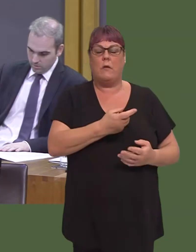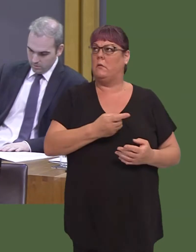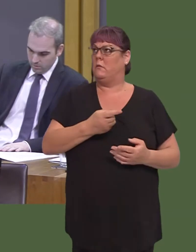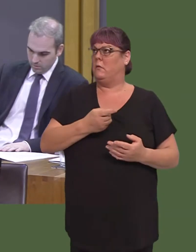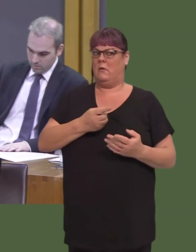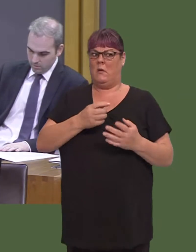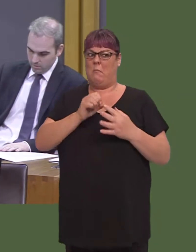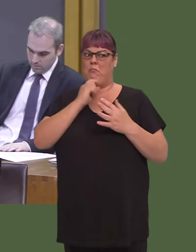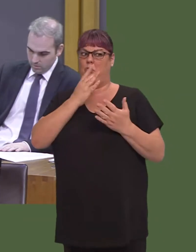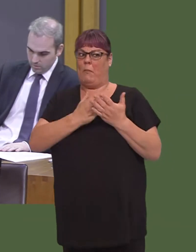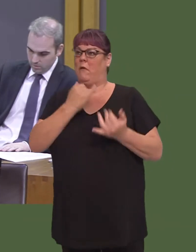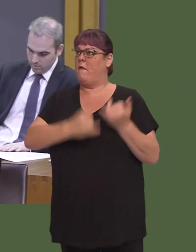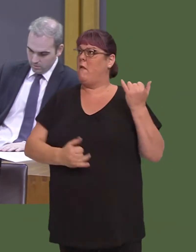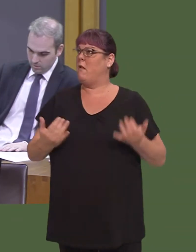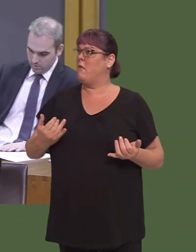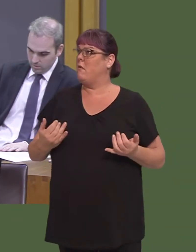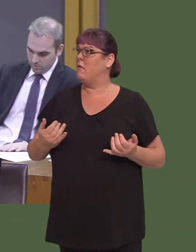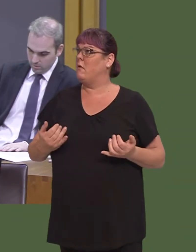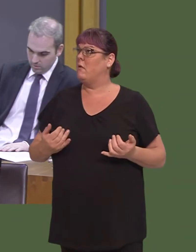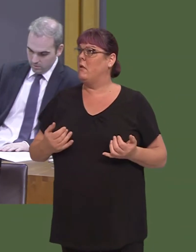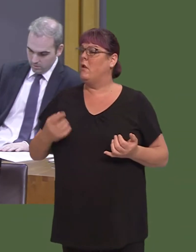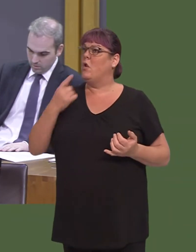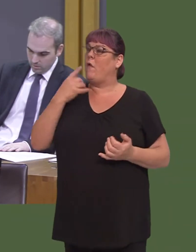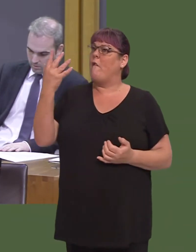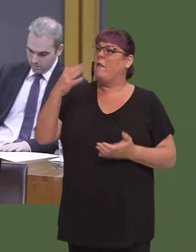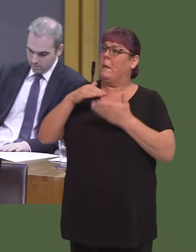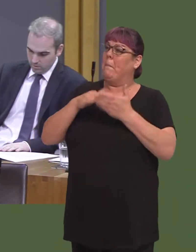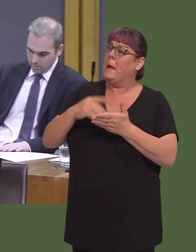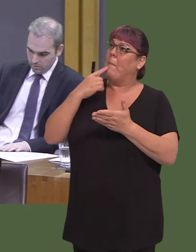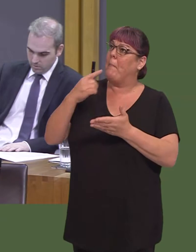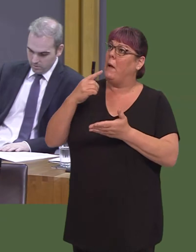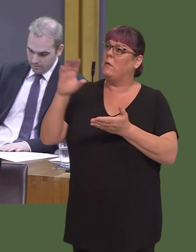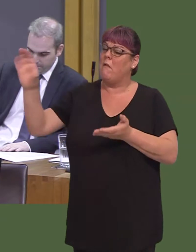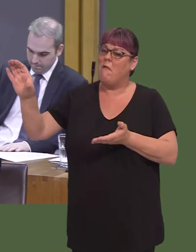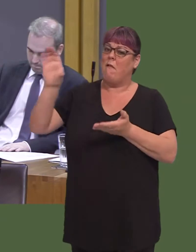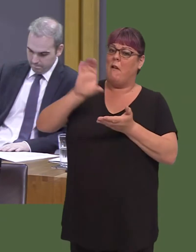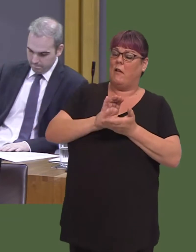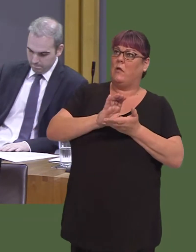Assembly, thereby providing us with no scrutiny at allóover NRW or over anything else. He